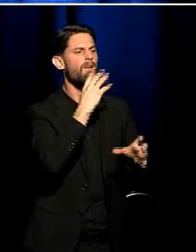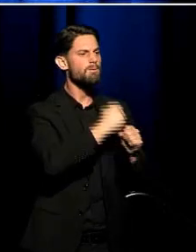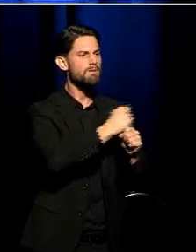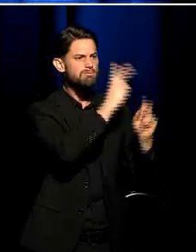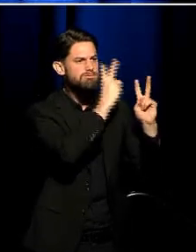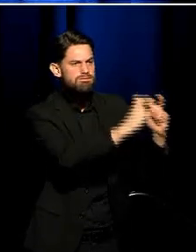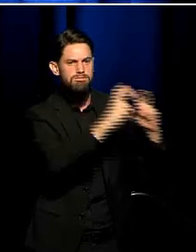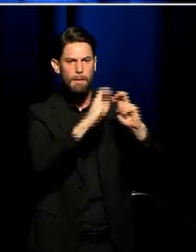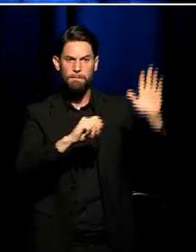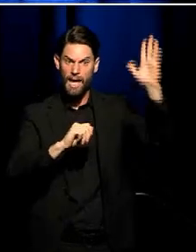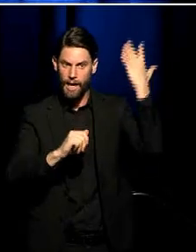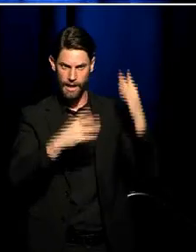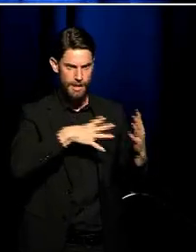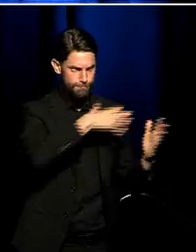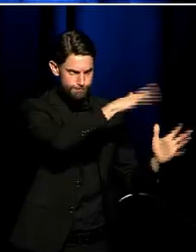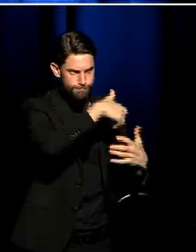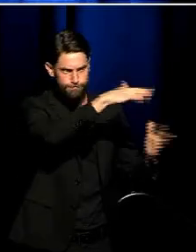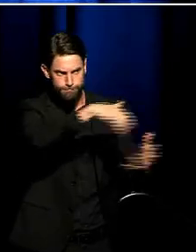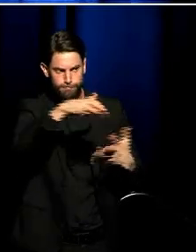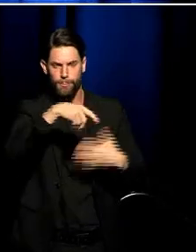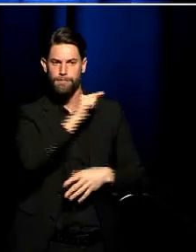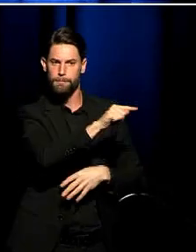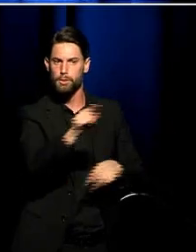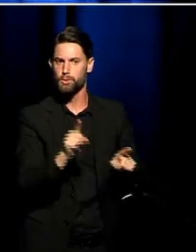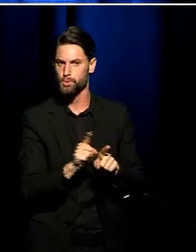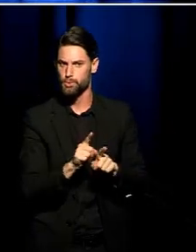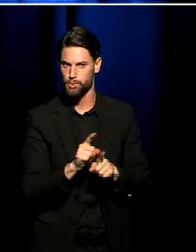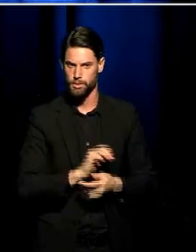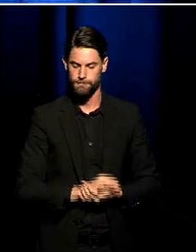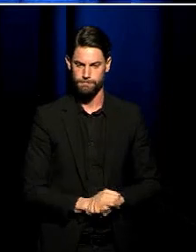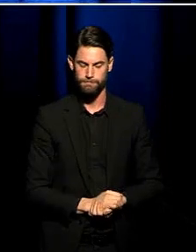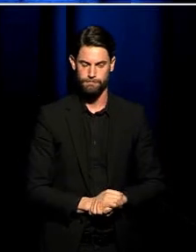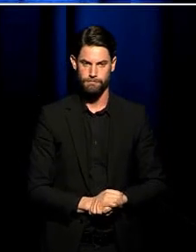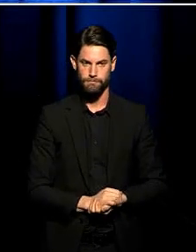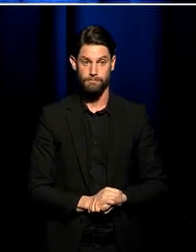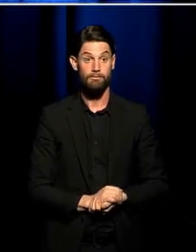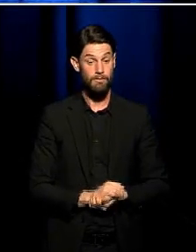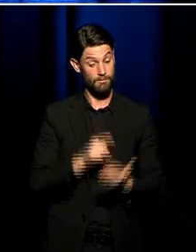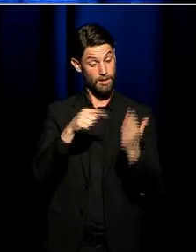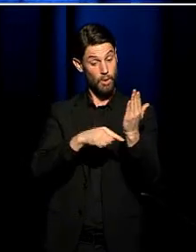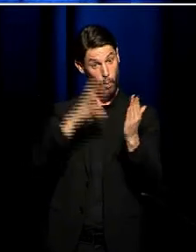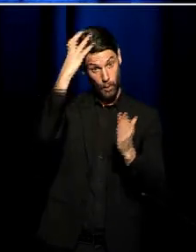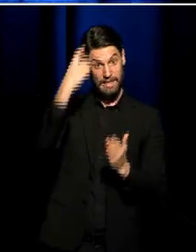And we require you to begin your inquiry as soon as practicable, and require you